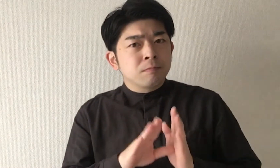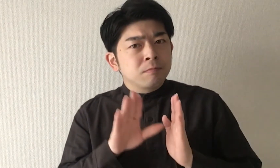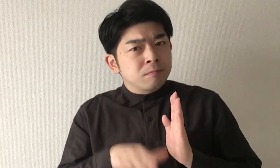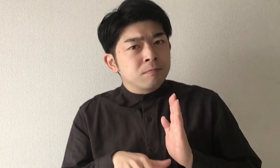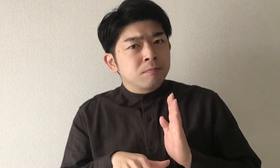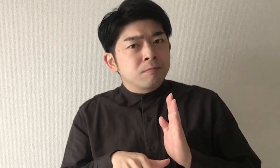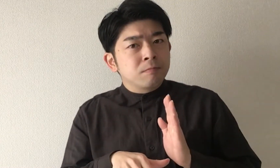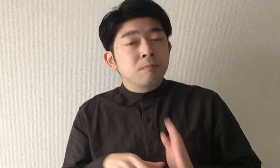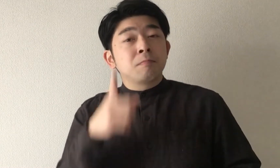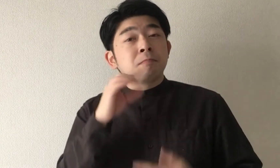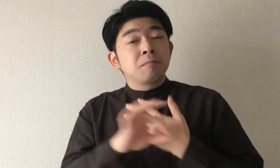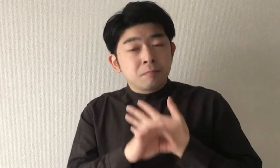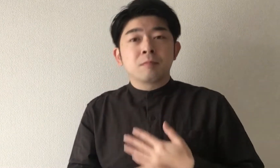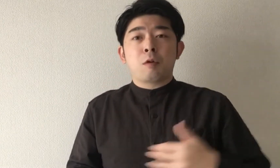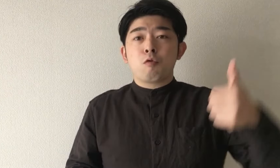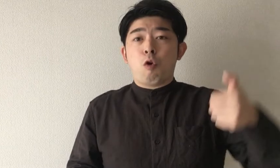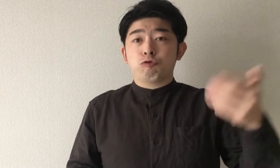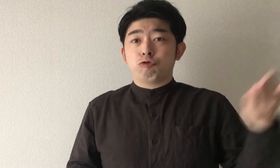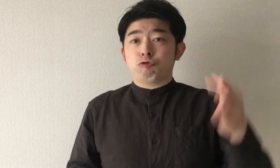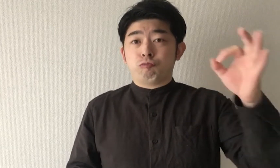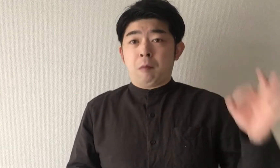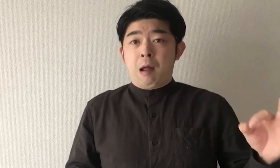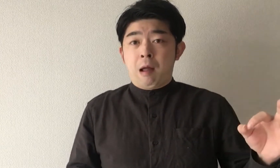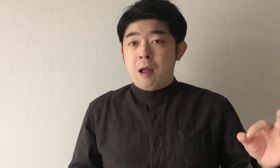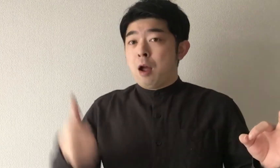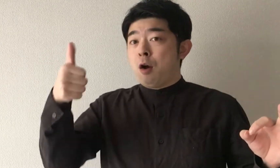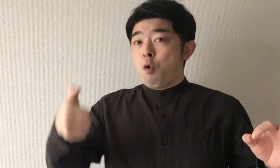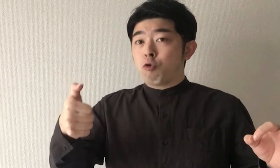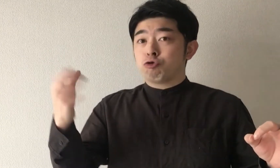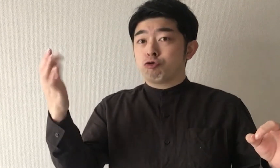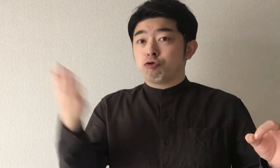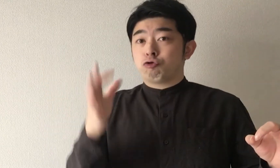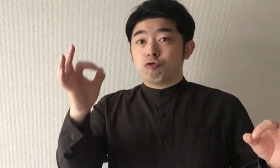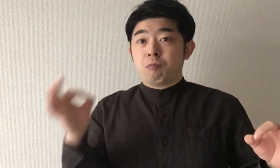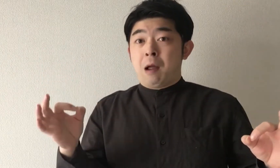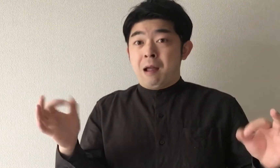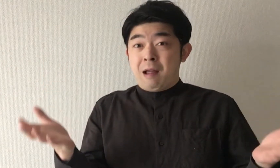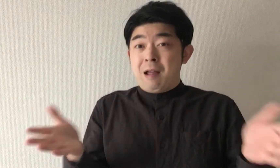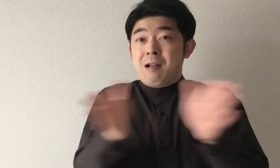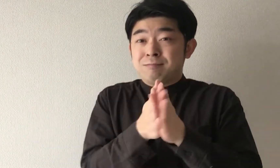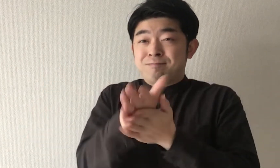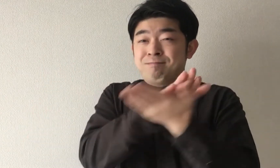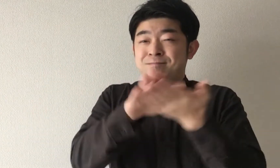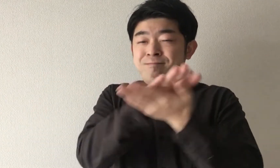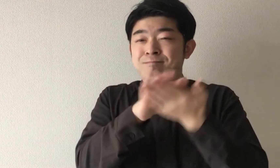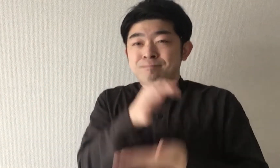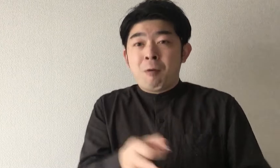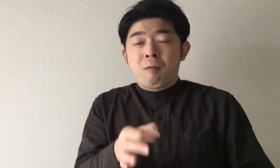The combination of the 50% material A and the 50% material B would be fine.